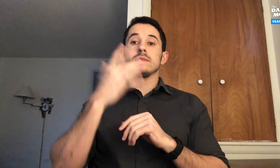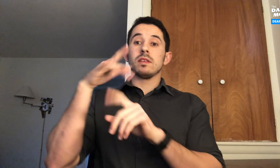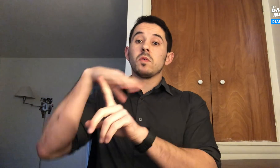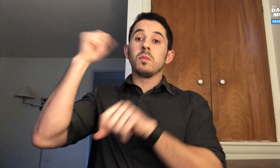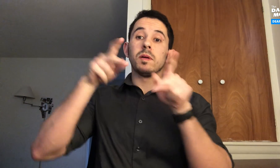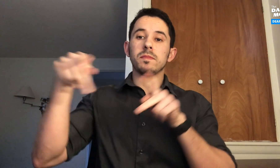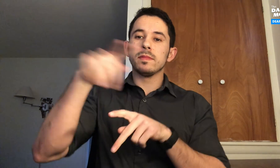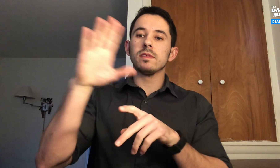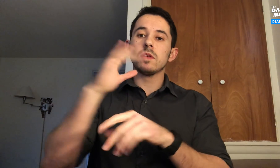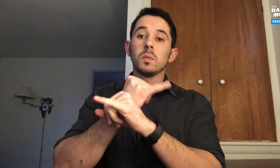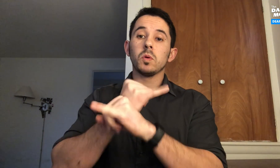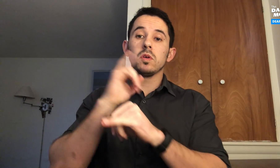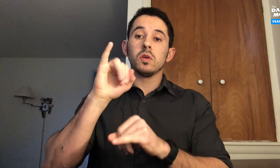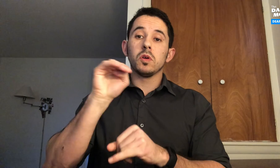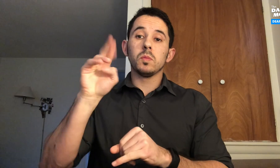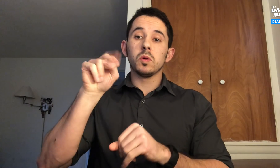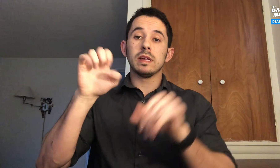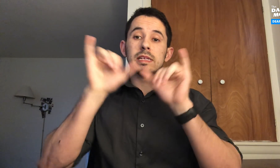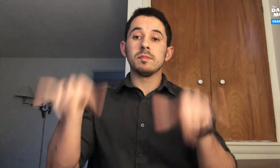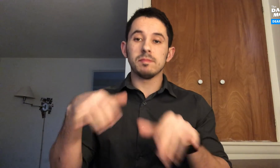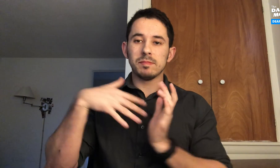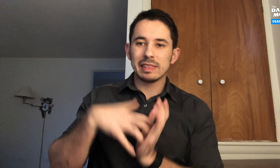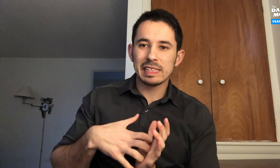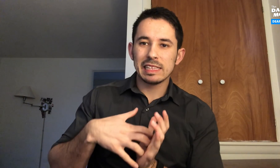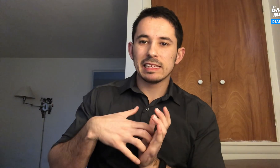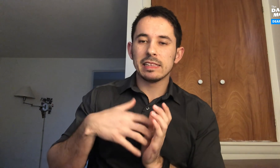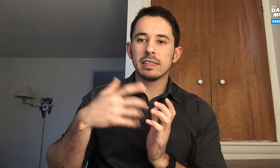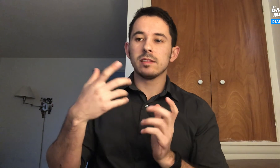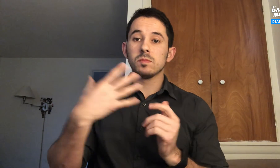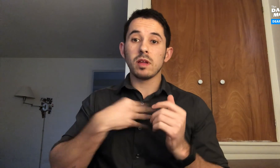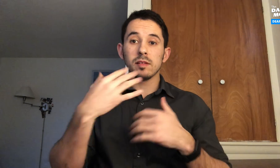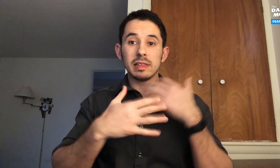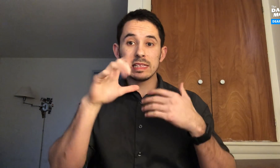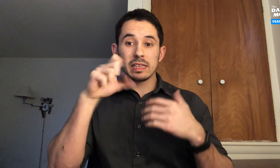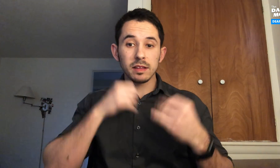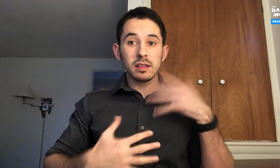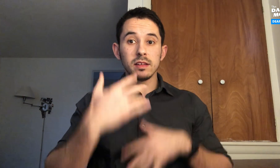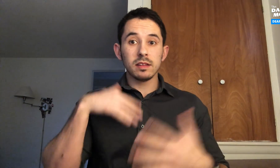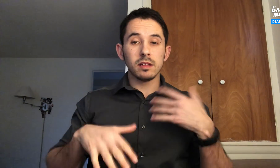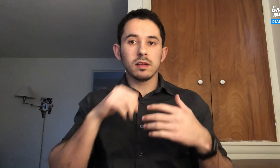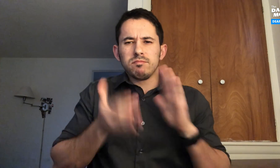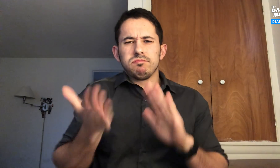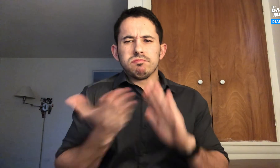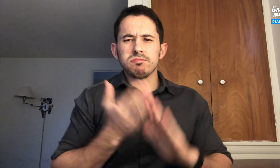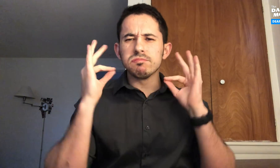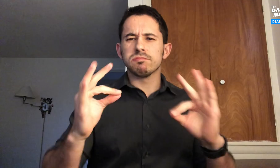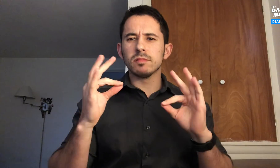Elderly people’s immune systems are weak, and their white blood cells aren’t able to operate